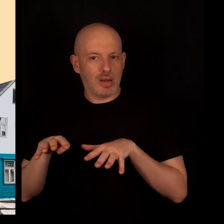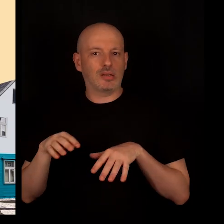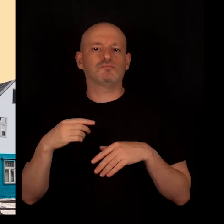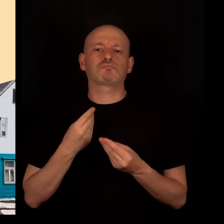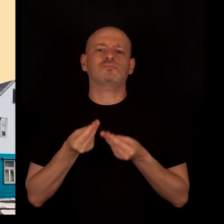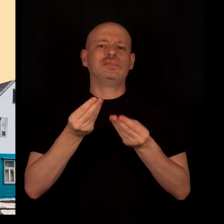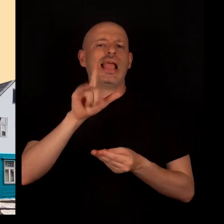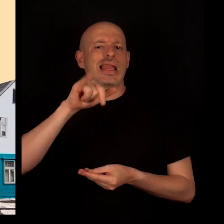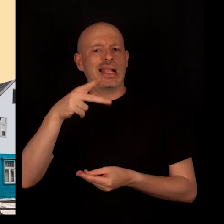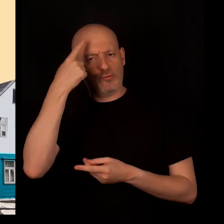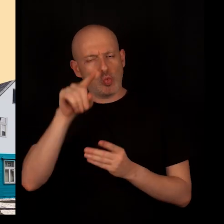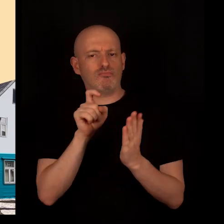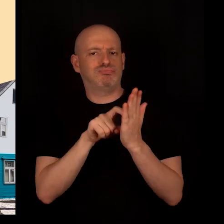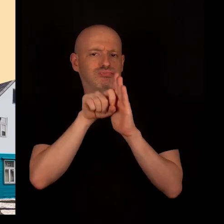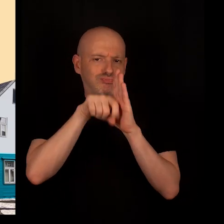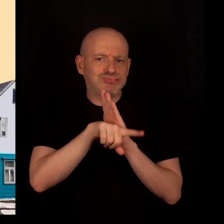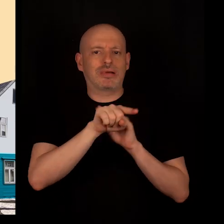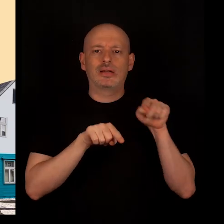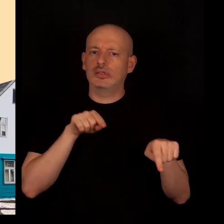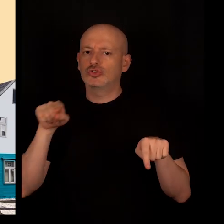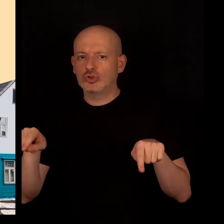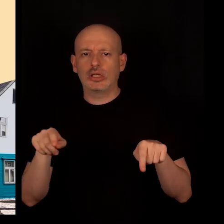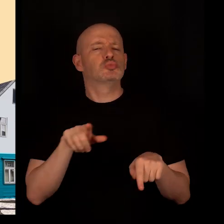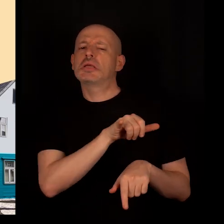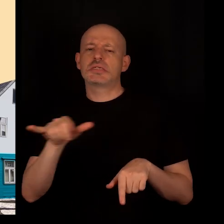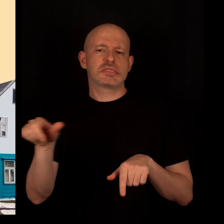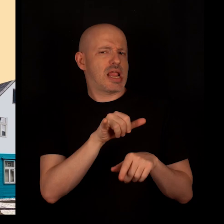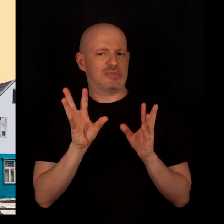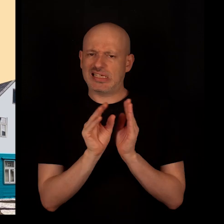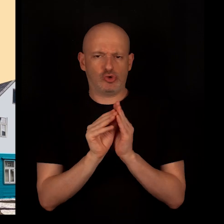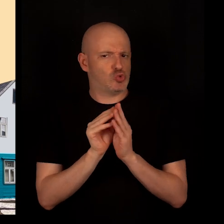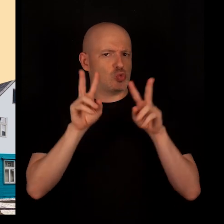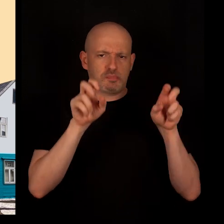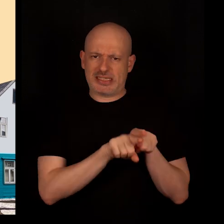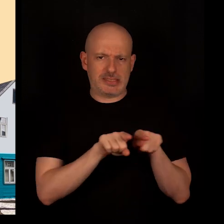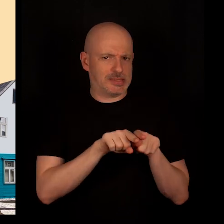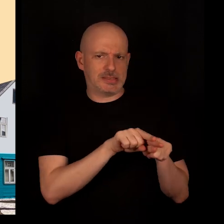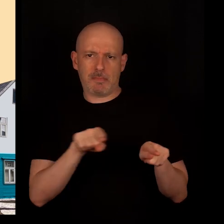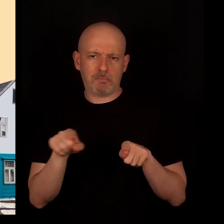We're going to give you the link to register for those. The 2nd of June and the 10th of September are the same session.